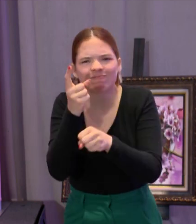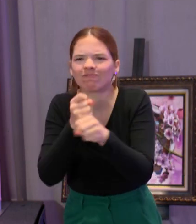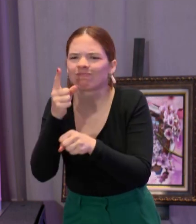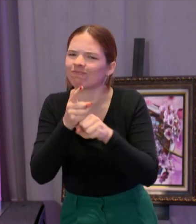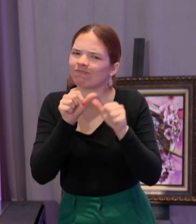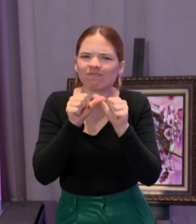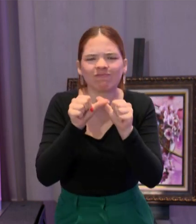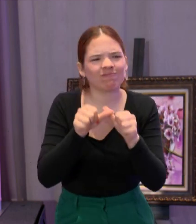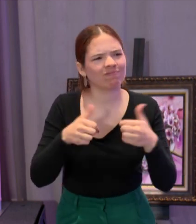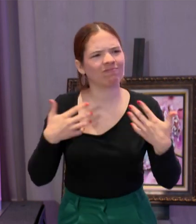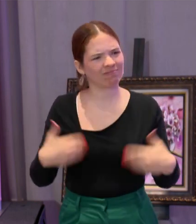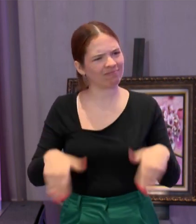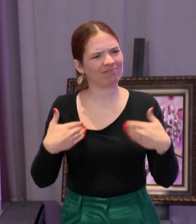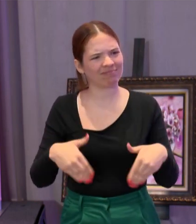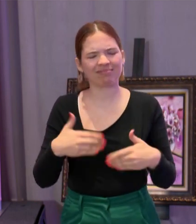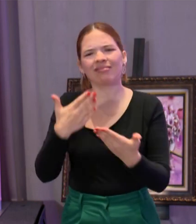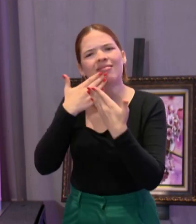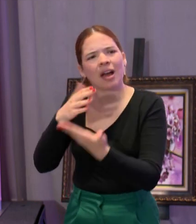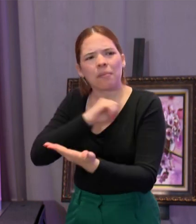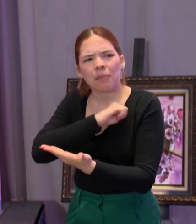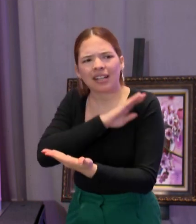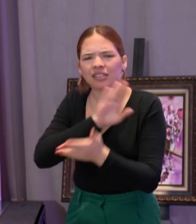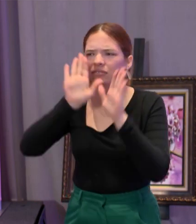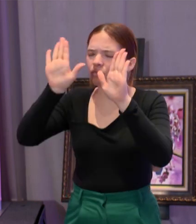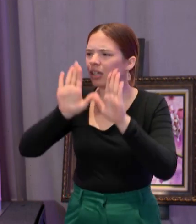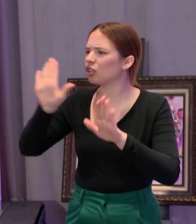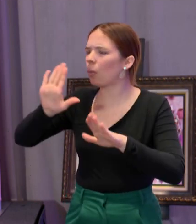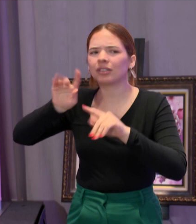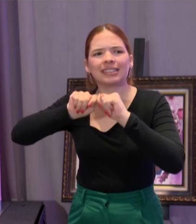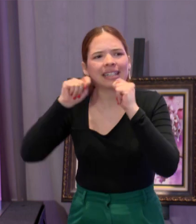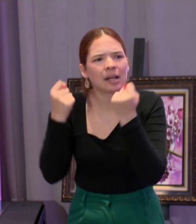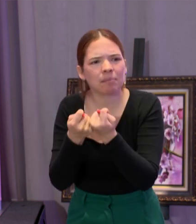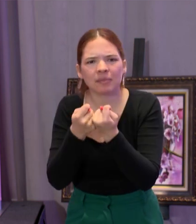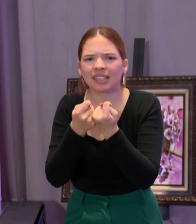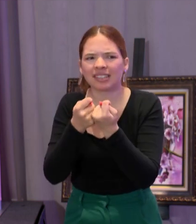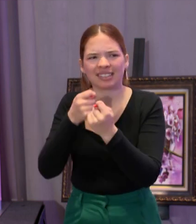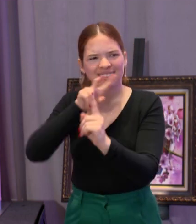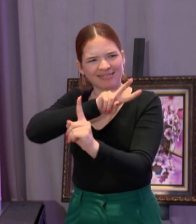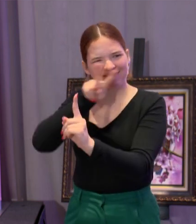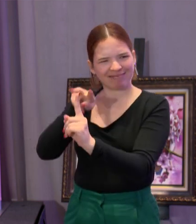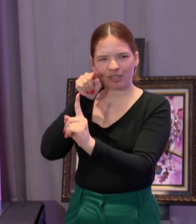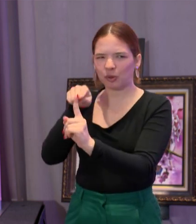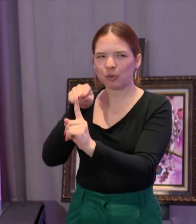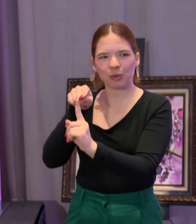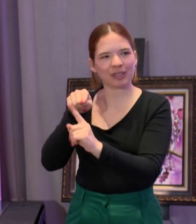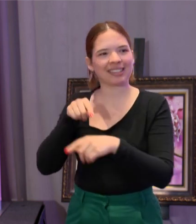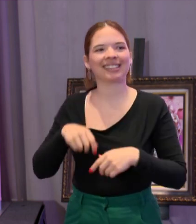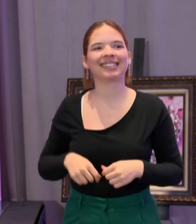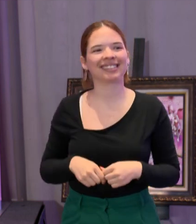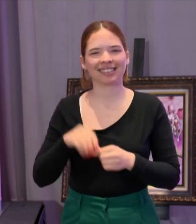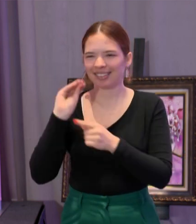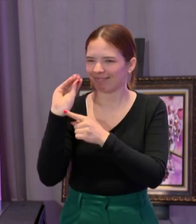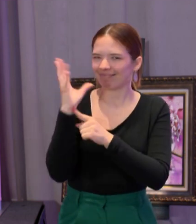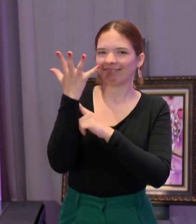YOUR INCREDIBLE TEAM FOR SOTLIGHTING THE NATIONAL CHERRY BLOSSOM AND SPRINGTIME IN WASHINGTON, D.C., WITH THE CHERRY BLOSSOM BUS TOUR.